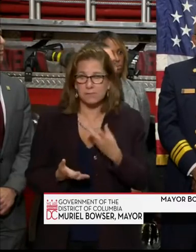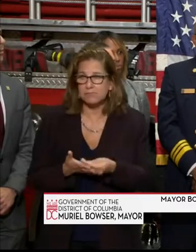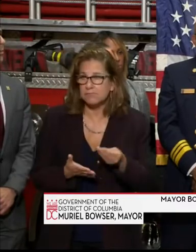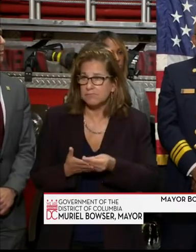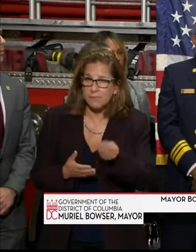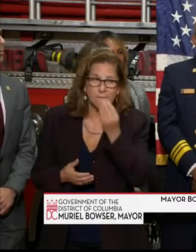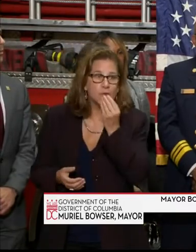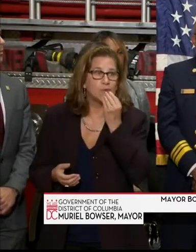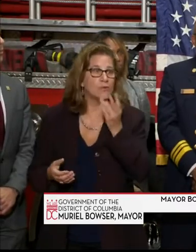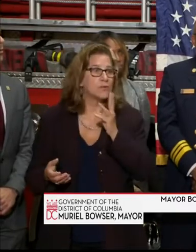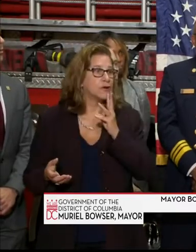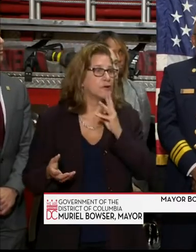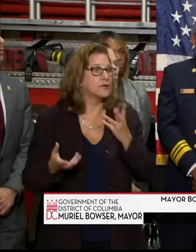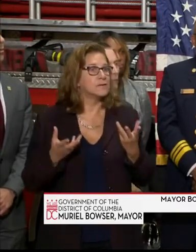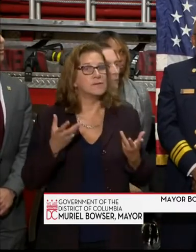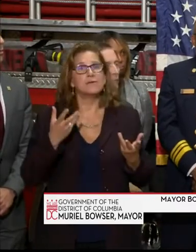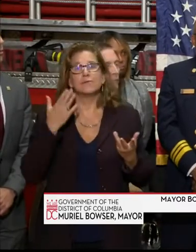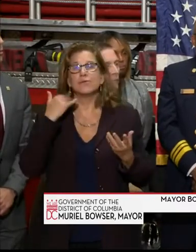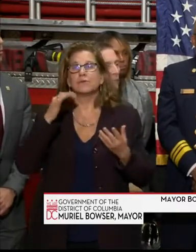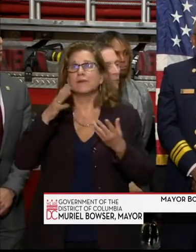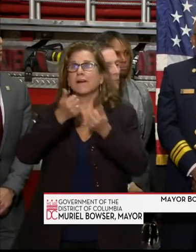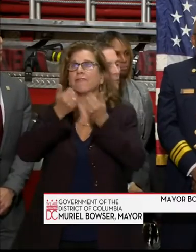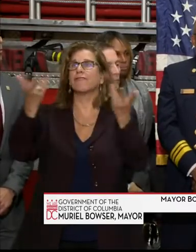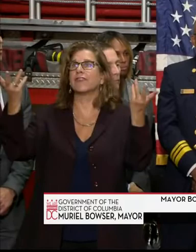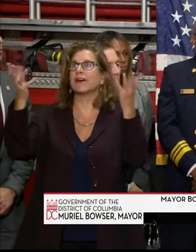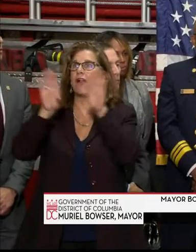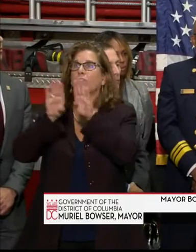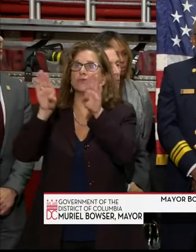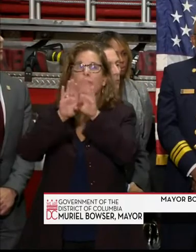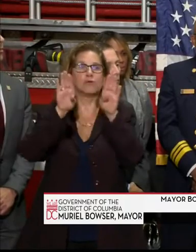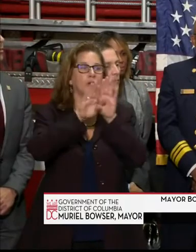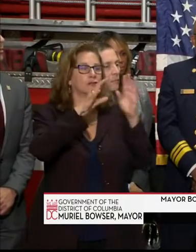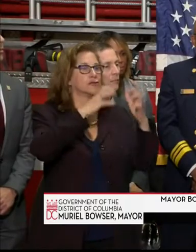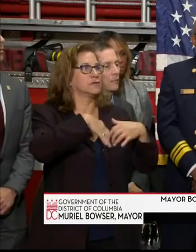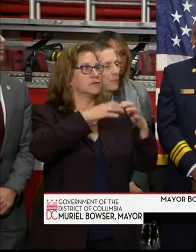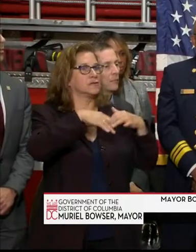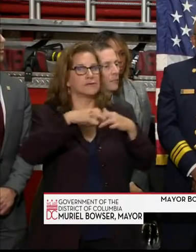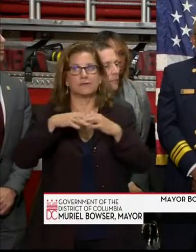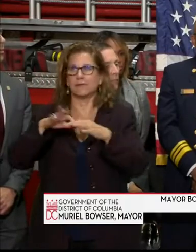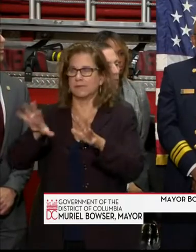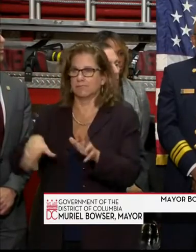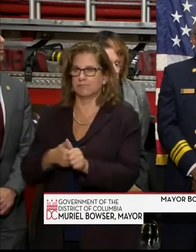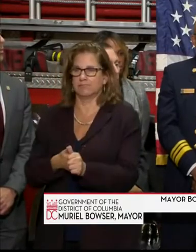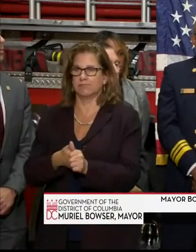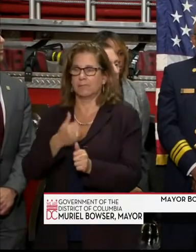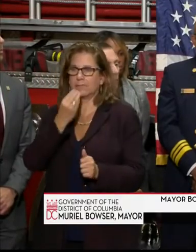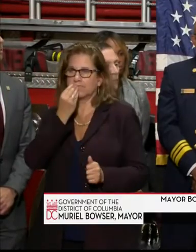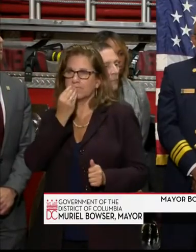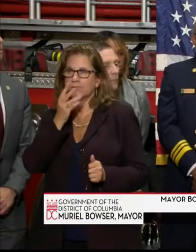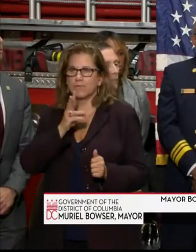NEXT WEEK. TAKE AN INVENTORY OF ITEMS THAT YOU NEED TO RELY ON FOR ELECTRICITY INCLUDING PERSONAL